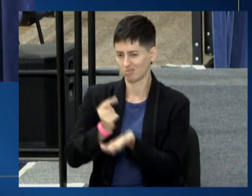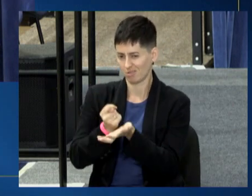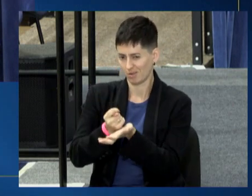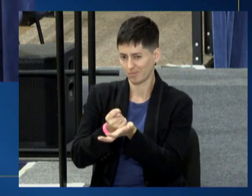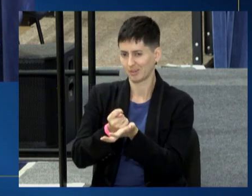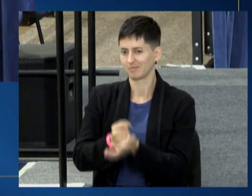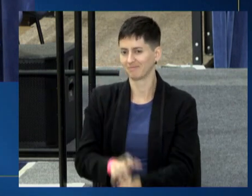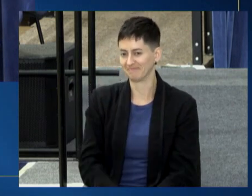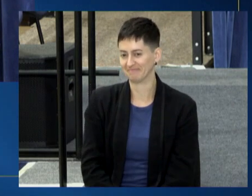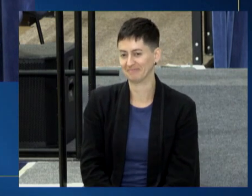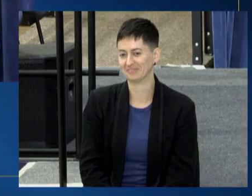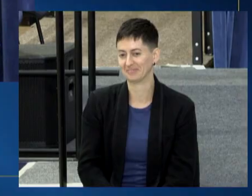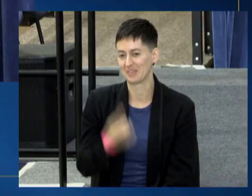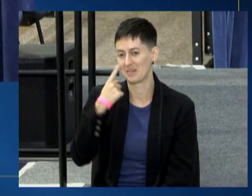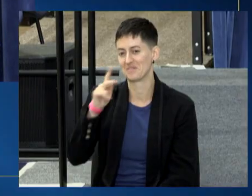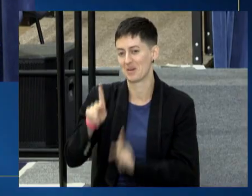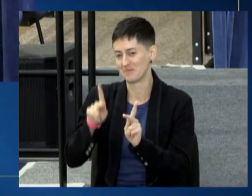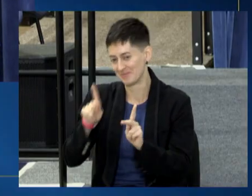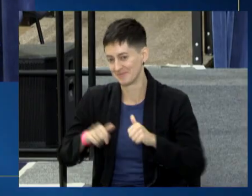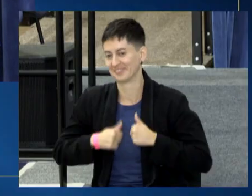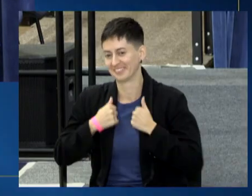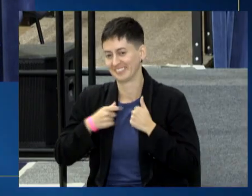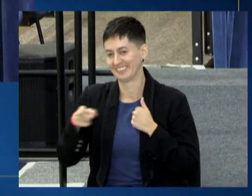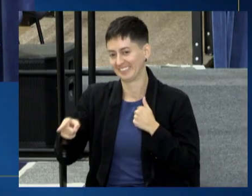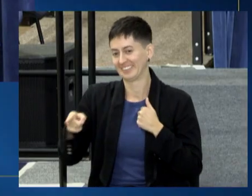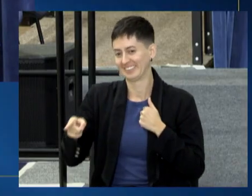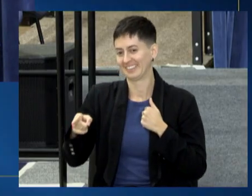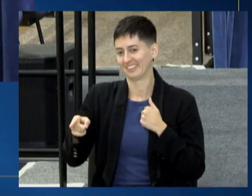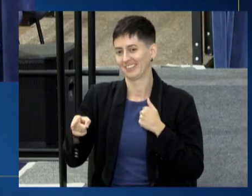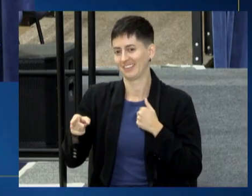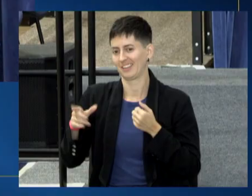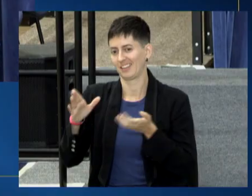underserved, urban and rural areas. And I think a really interesting program,